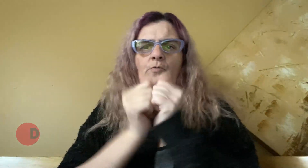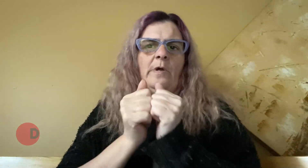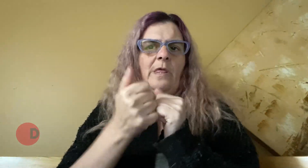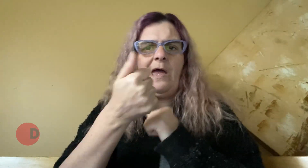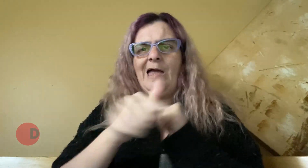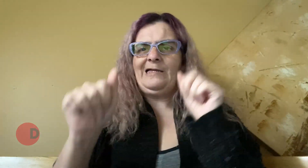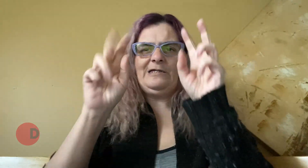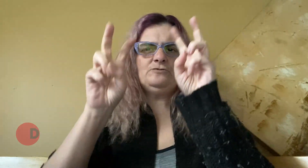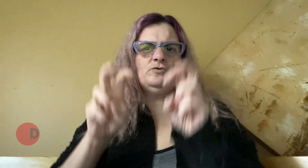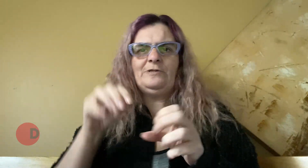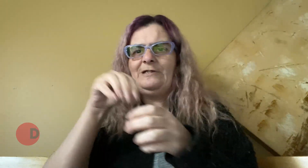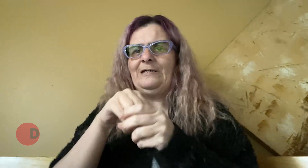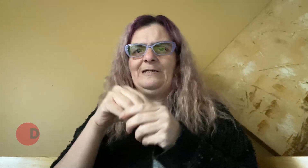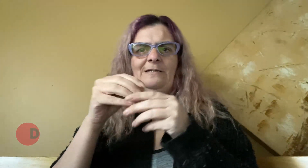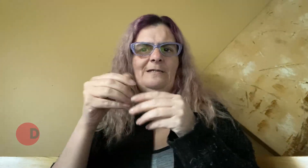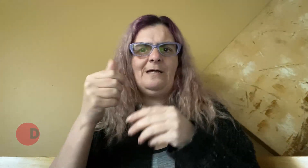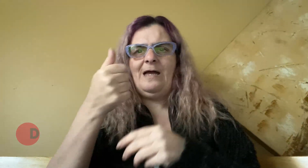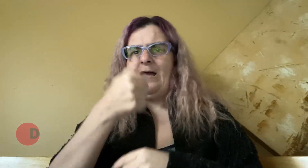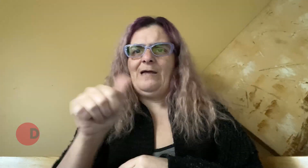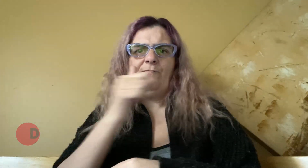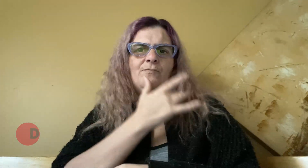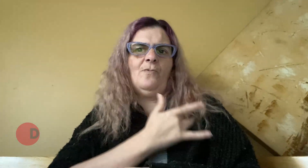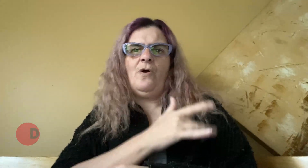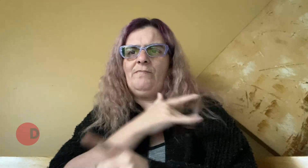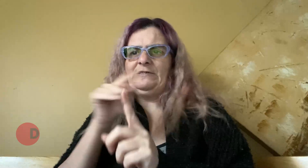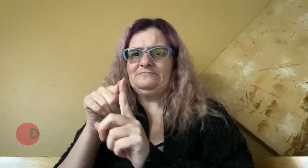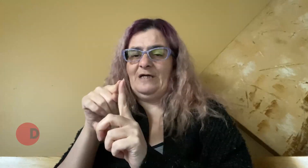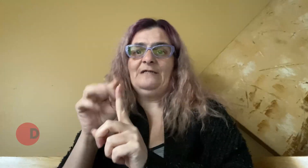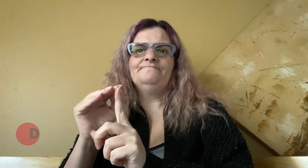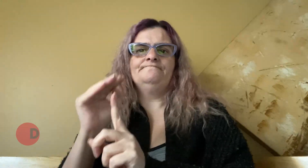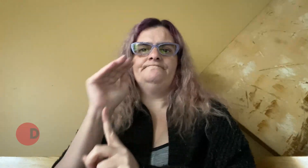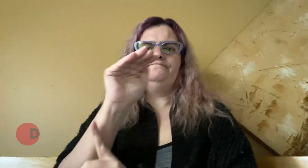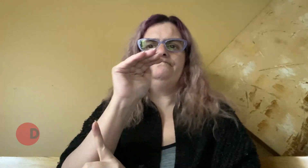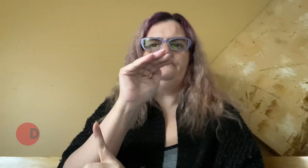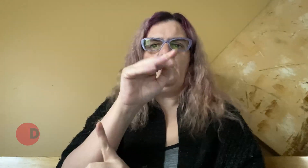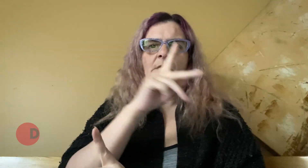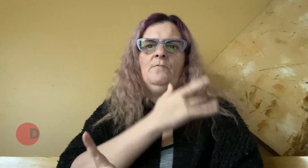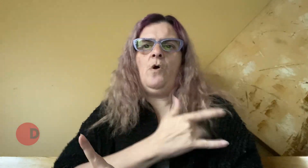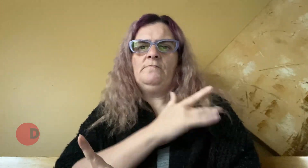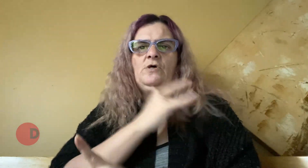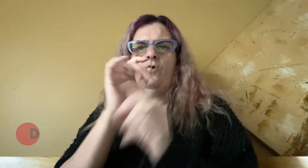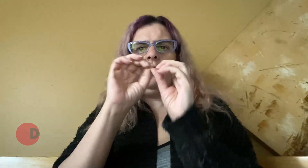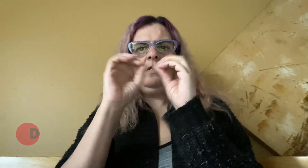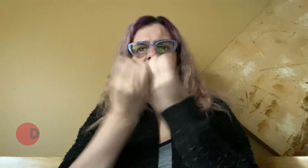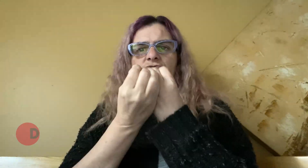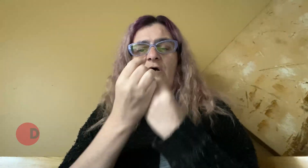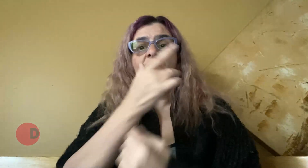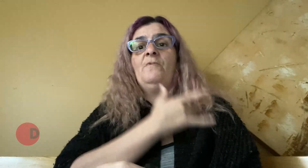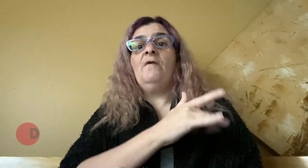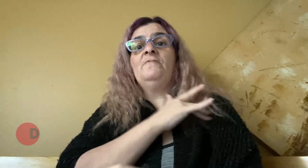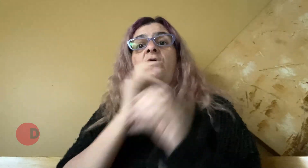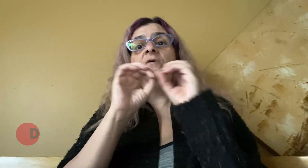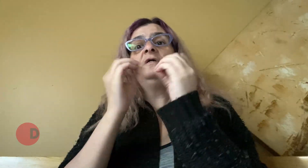province to contact that provincial organization to work with us also.